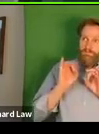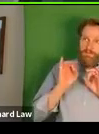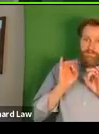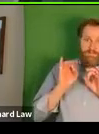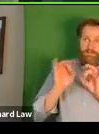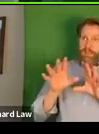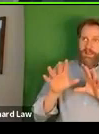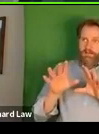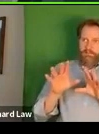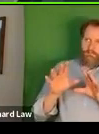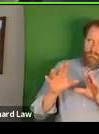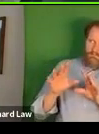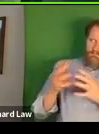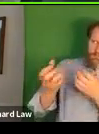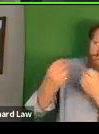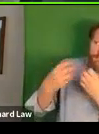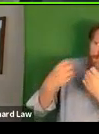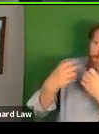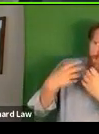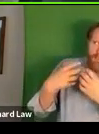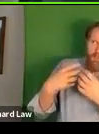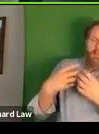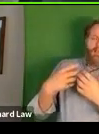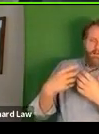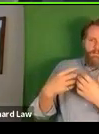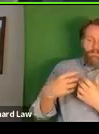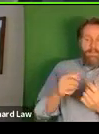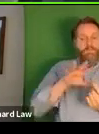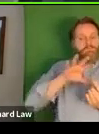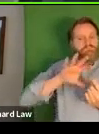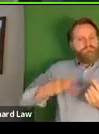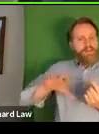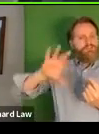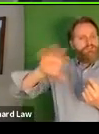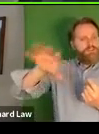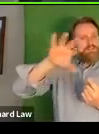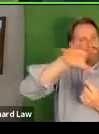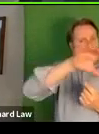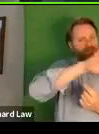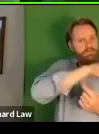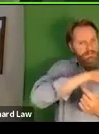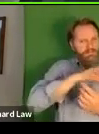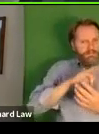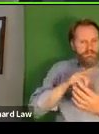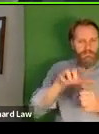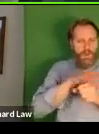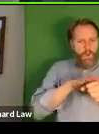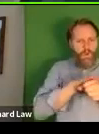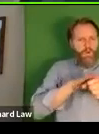that certainly branches at at a local level and I know you're from a very